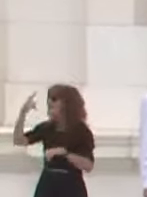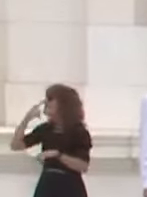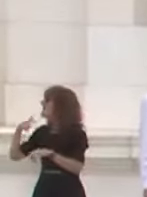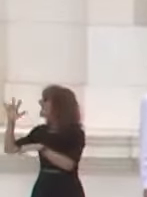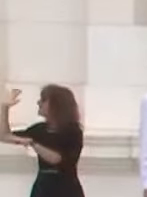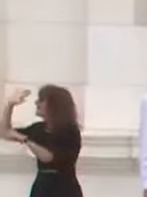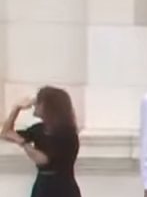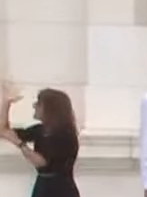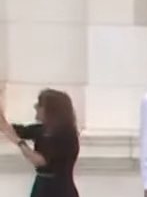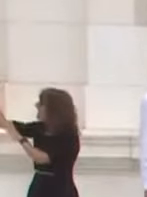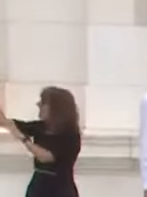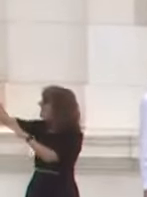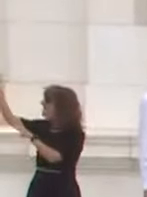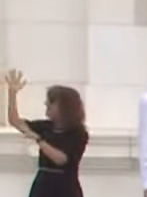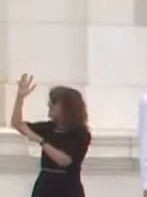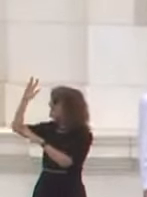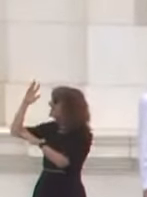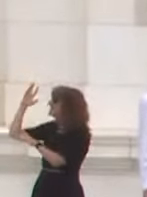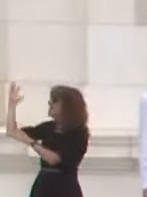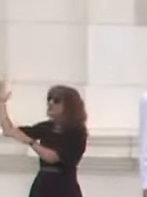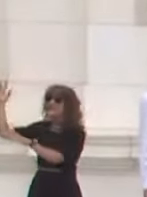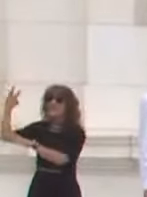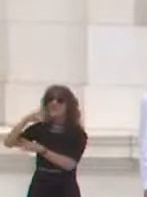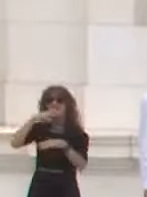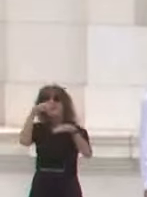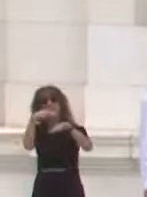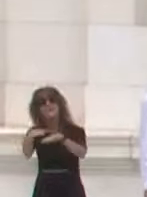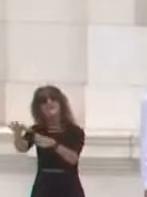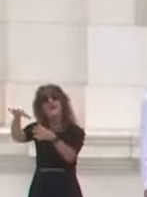From the redwood forest to the Gulf Stream waters